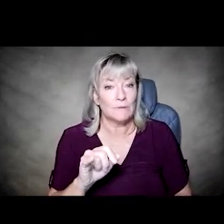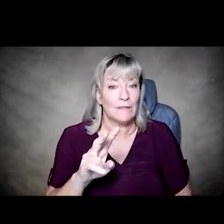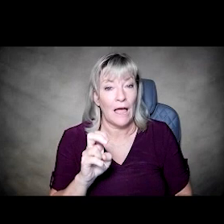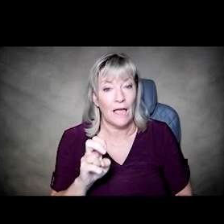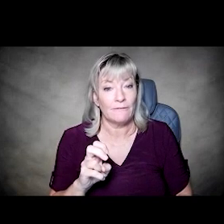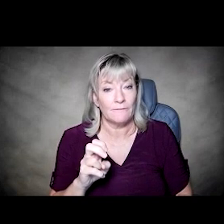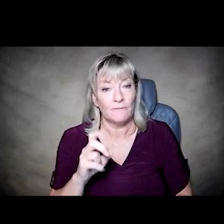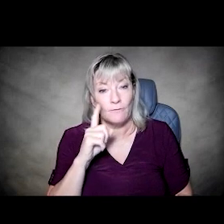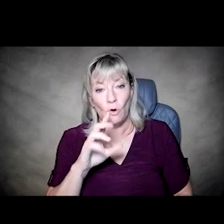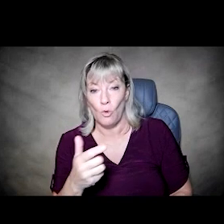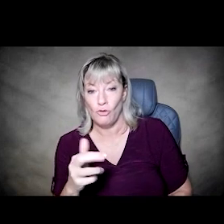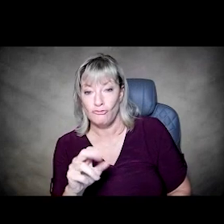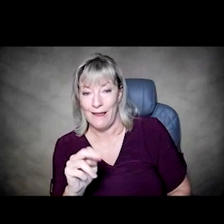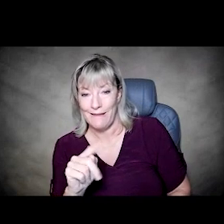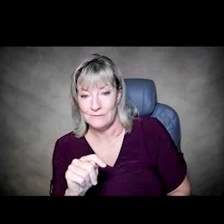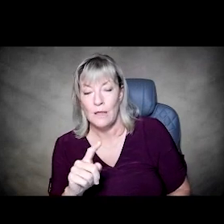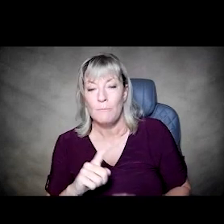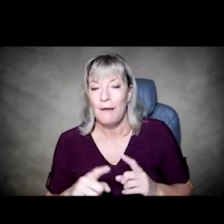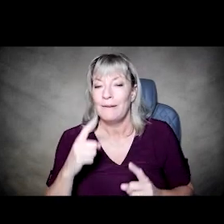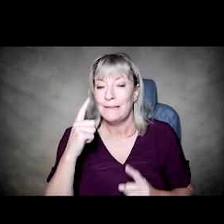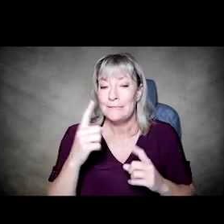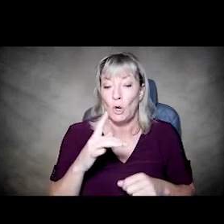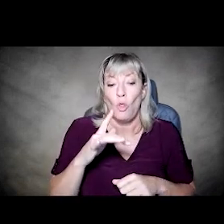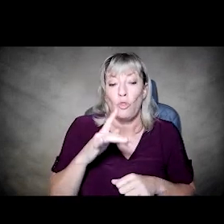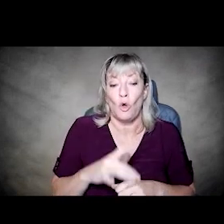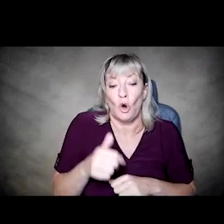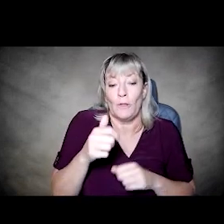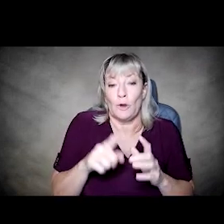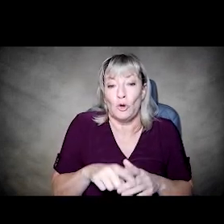consider that the earlier you launch the website in your grant cycle,